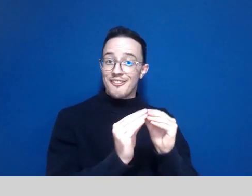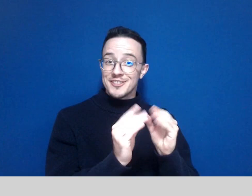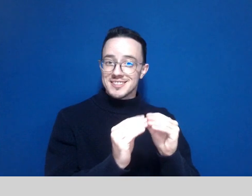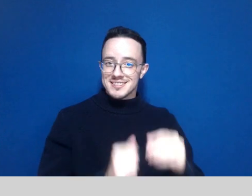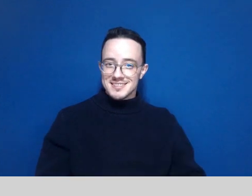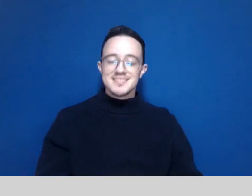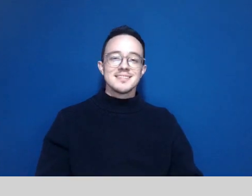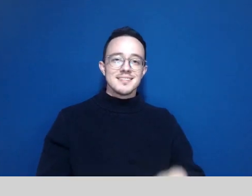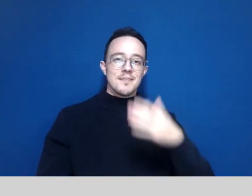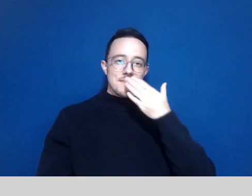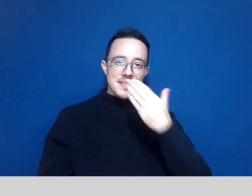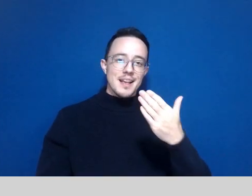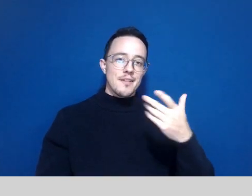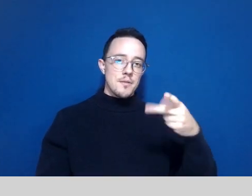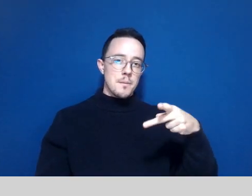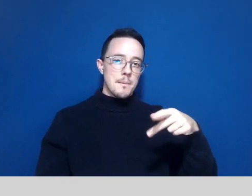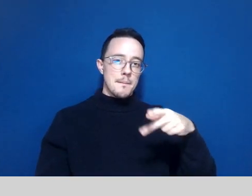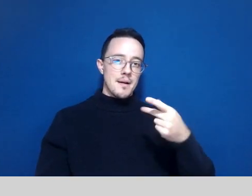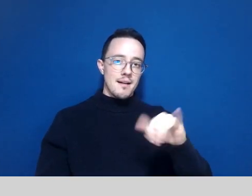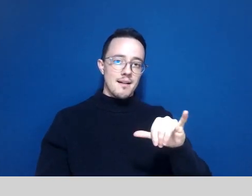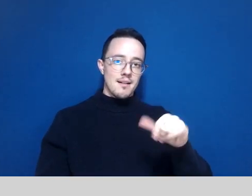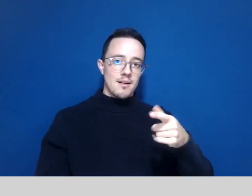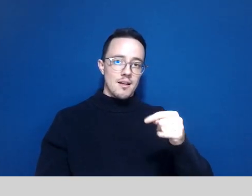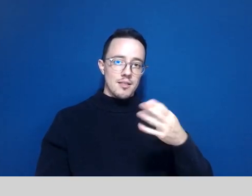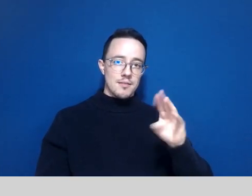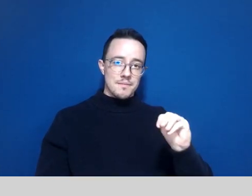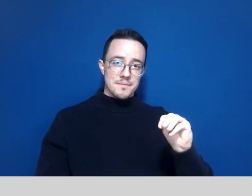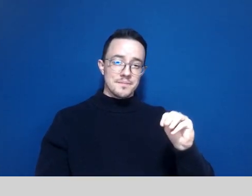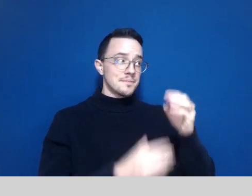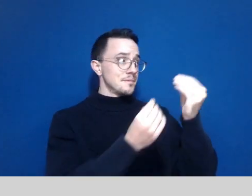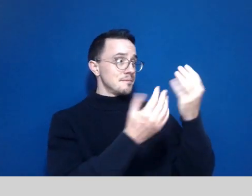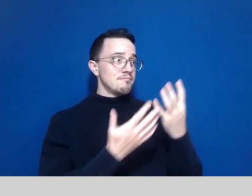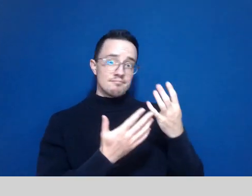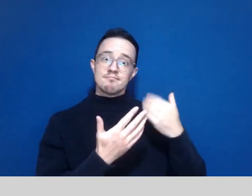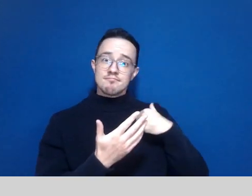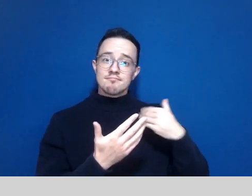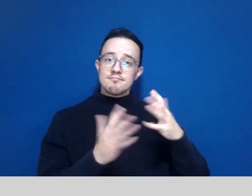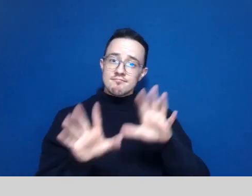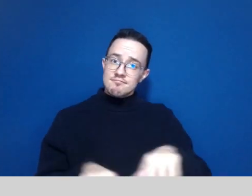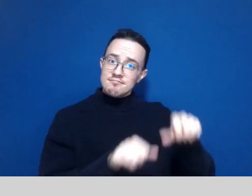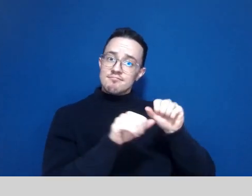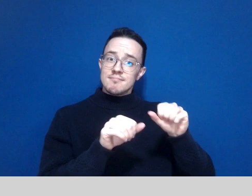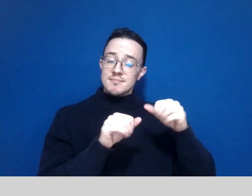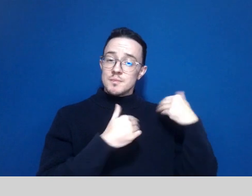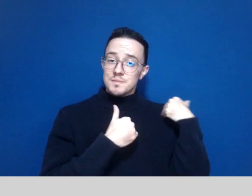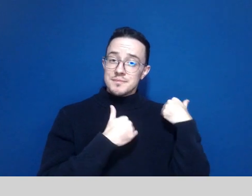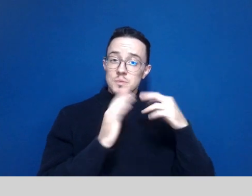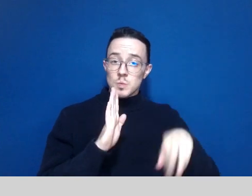one, for giving me material to use, but also for letting me talk and let me talk about it.